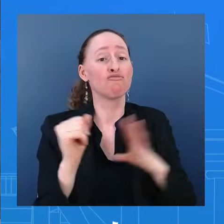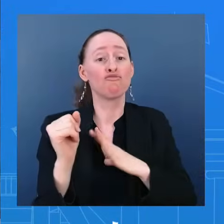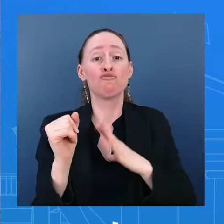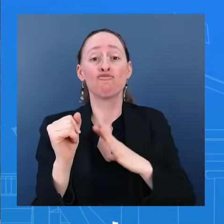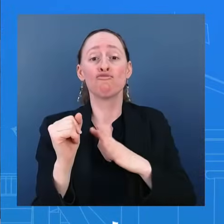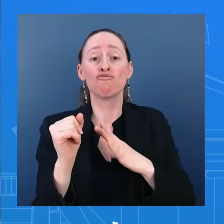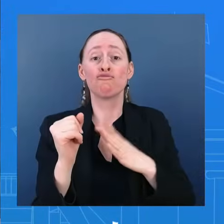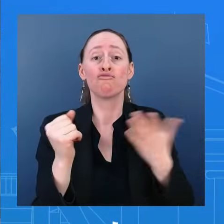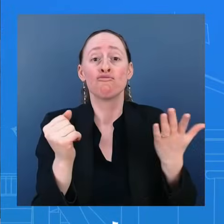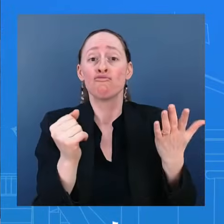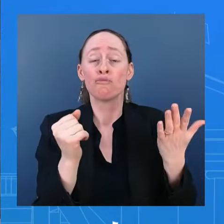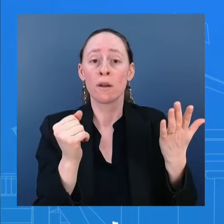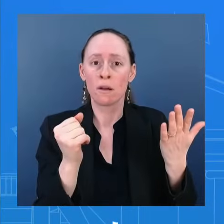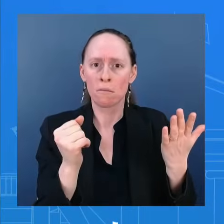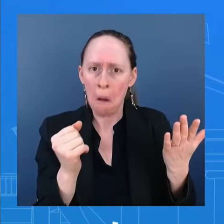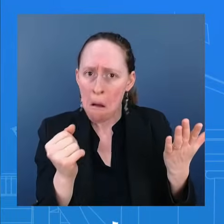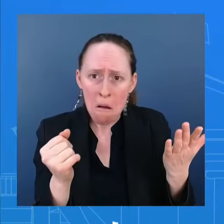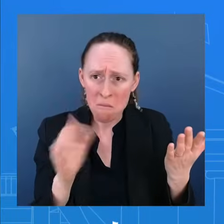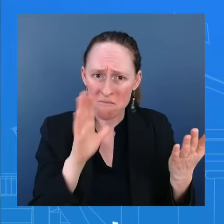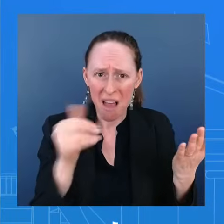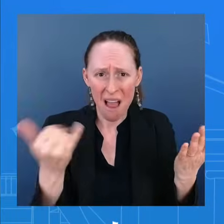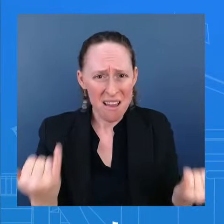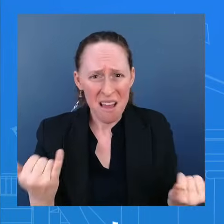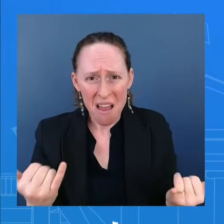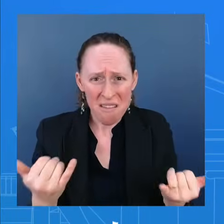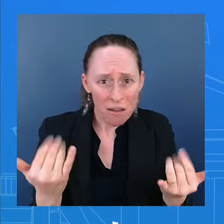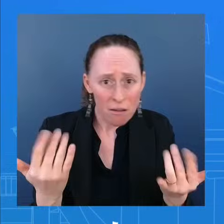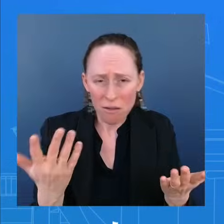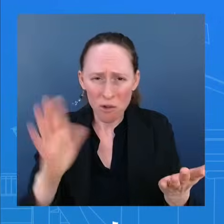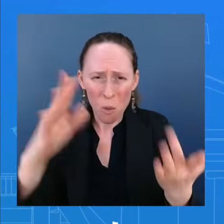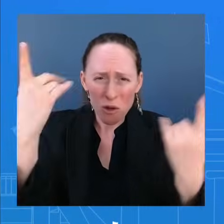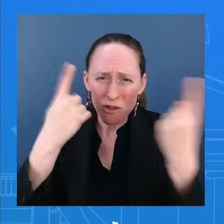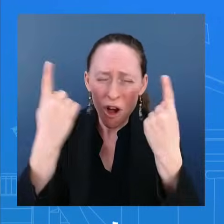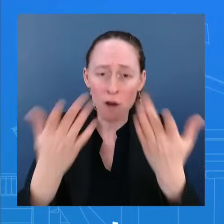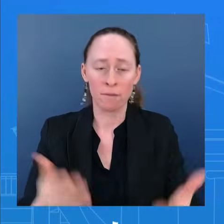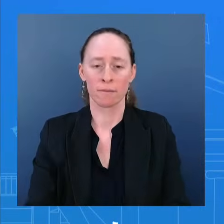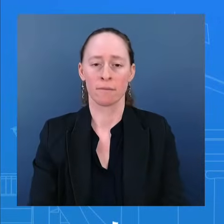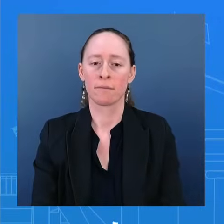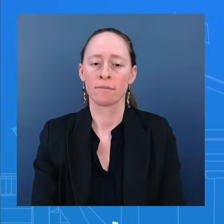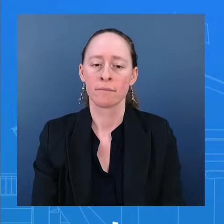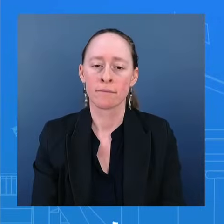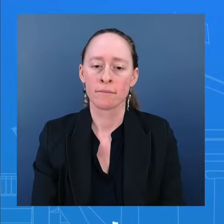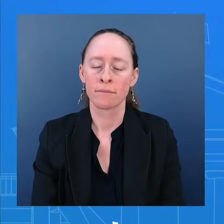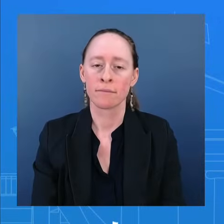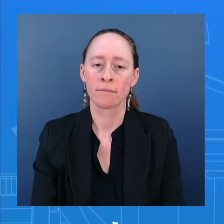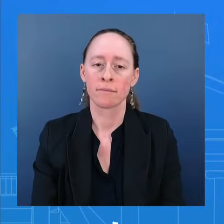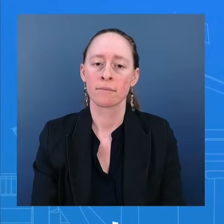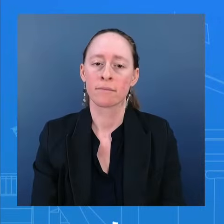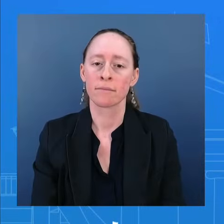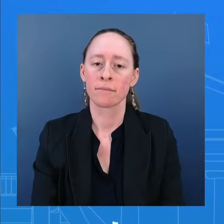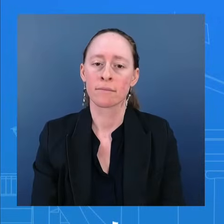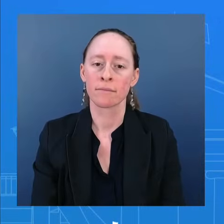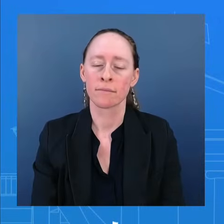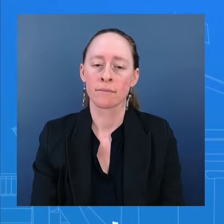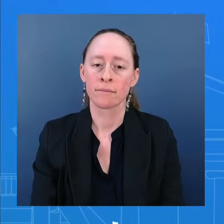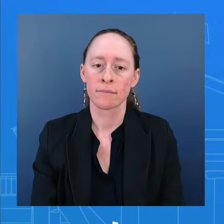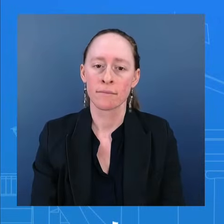Sorry to interrupt you. Ms. Jean-Pierre: Yeah. So, I will say that during the president's remaining weeks -- and he said this in his statement overnight,